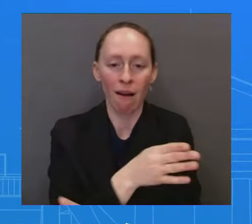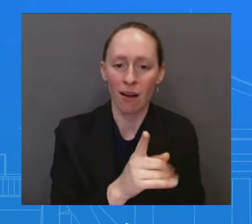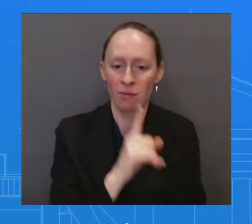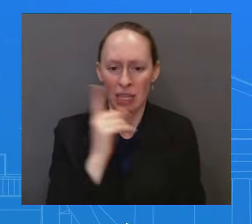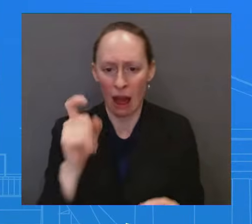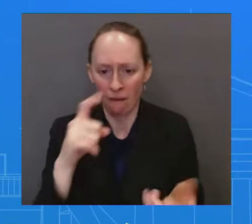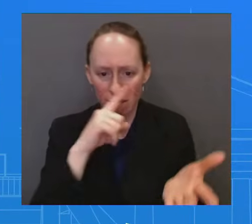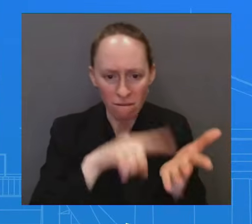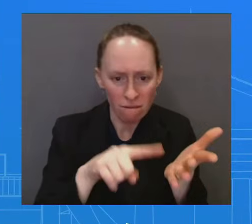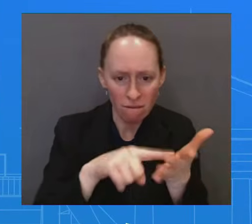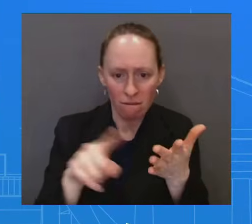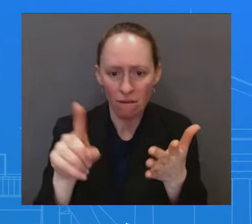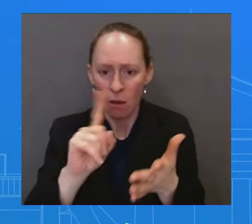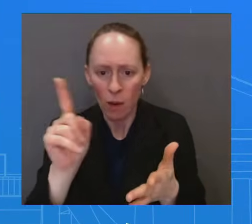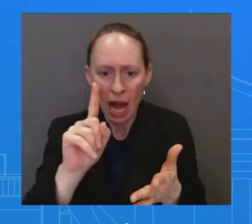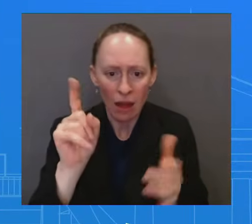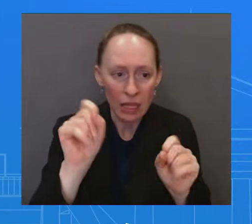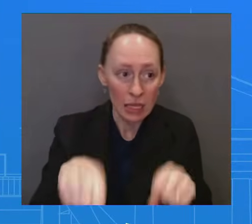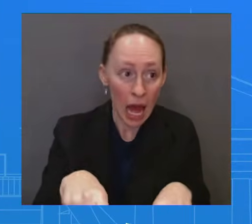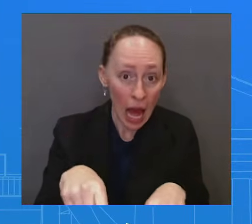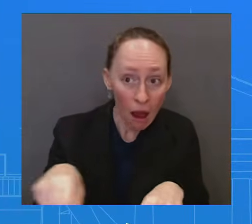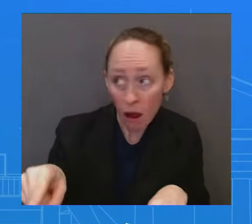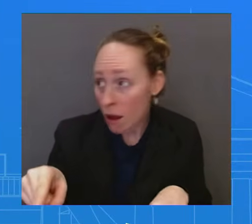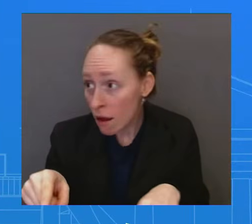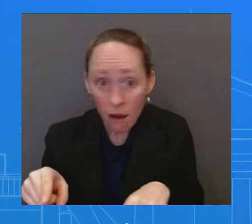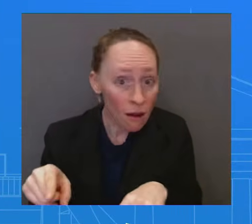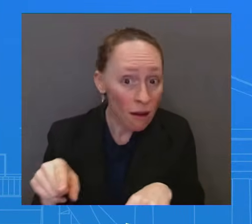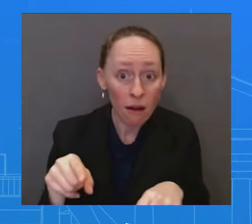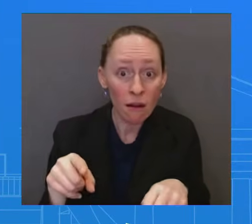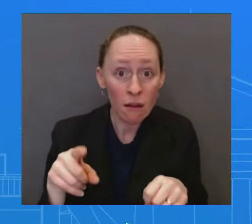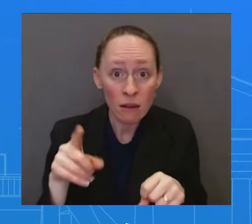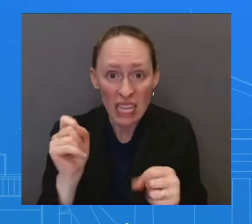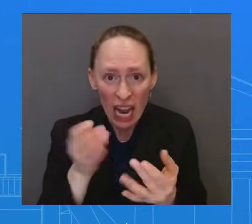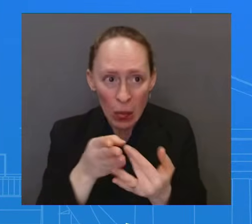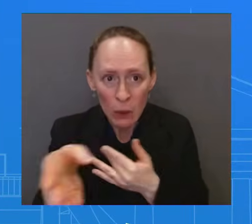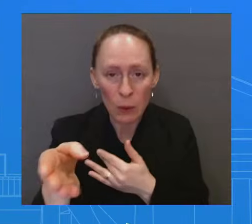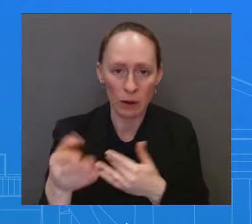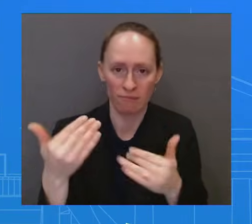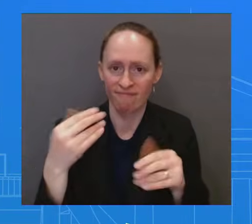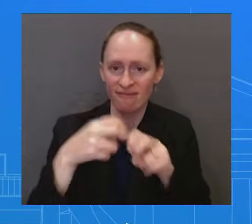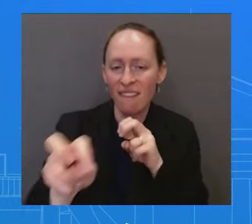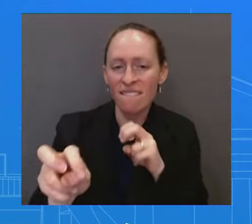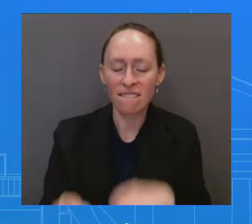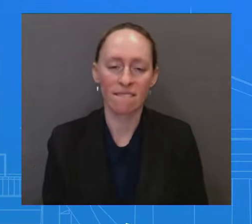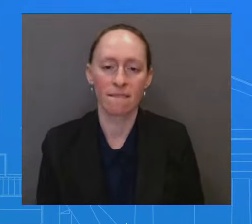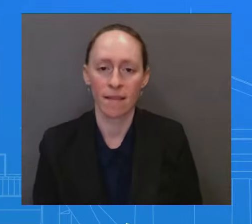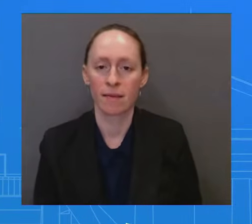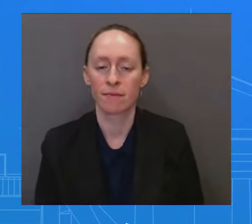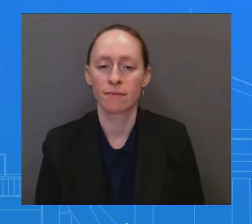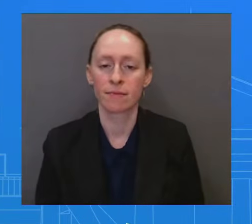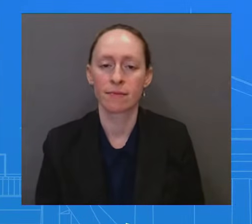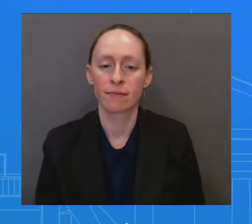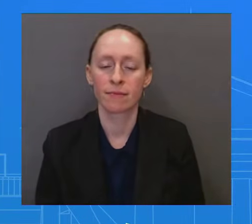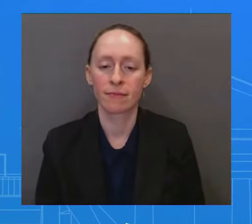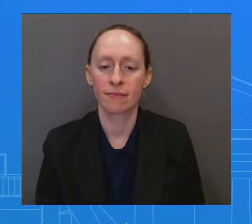Some of it is the availability of -- of the assistance itself and the -- the trucks themselves.